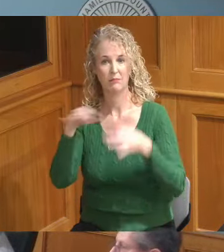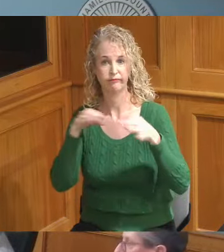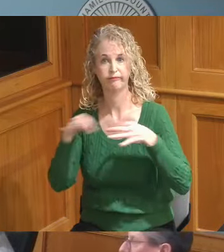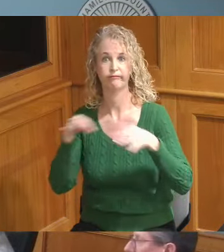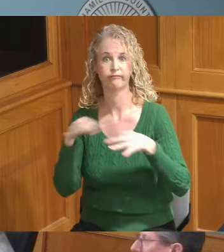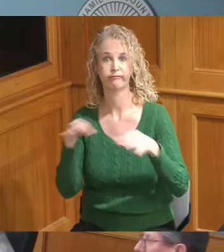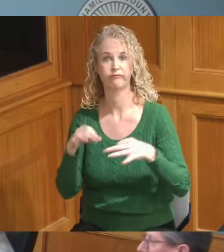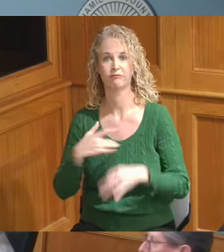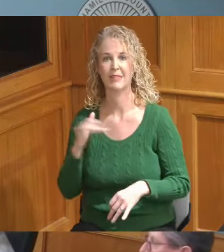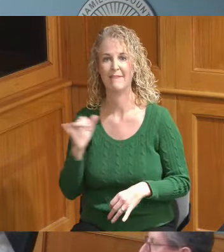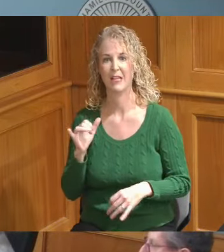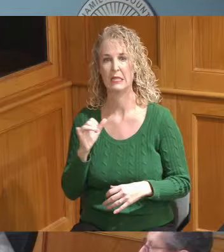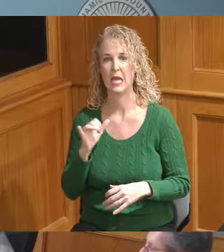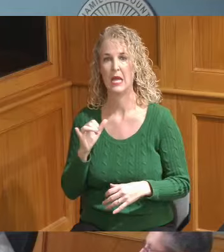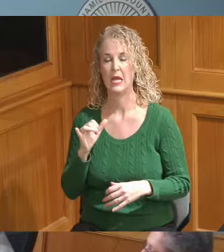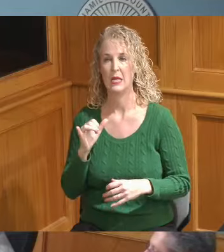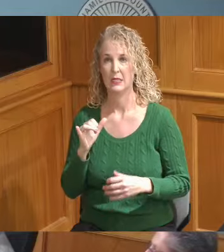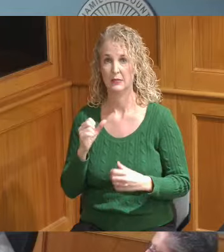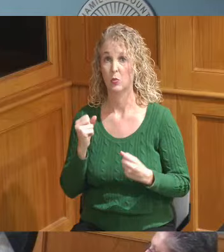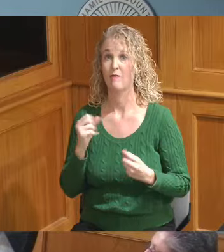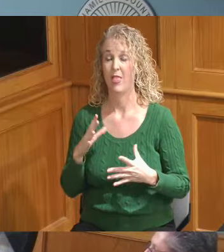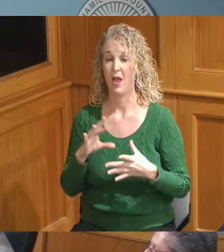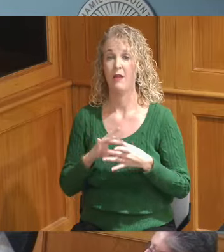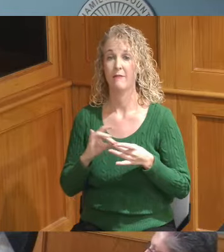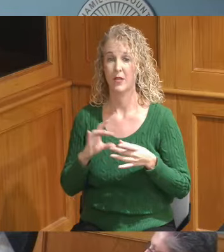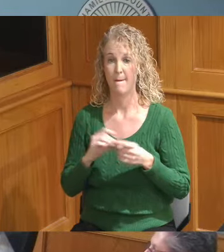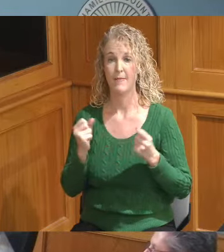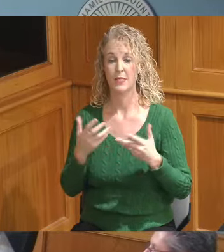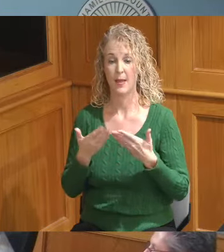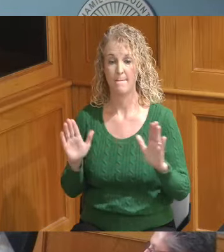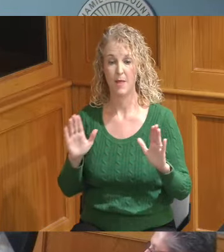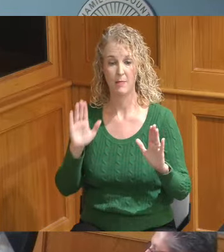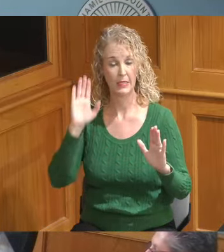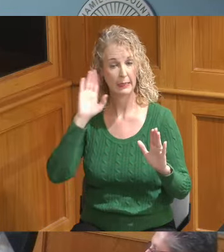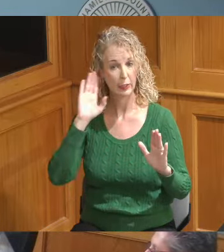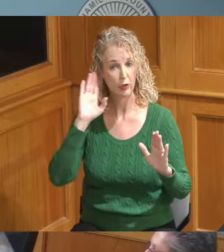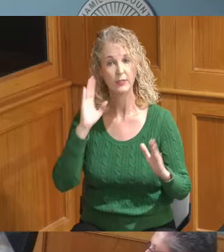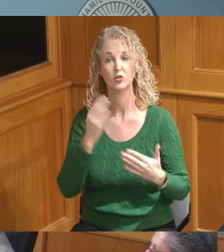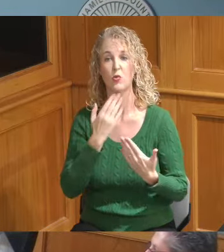conversation about the budgets and we've had some public hearings. So, thank you for being here.